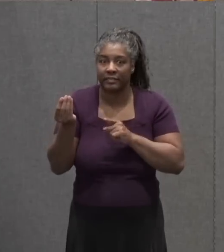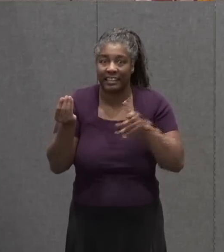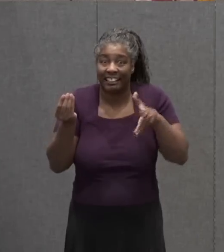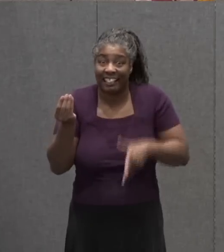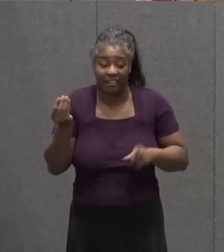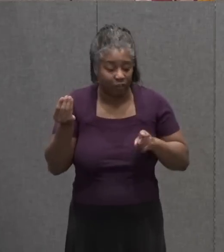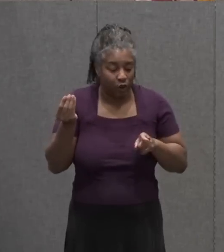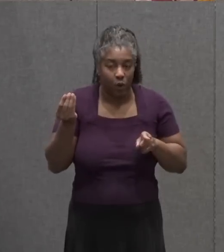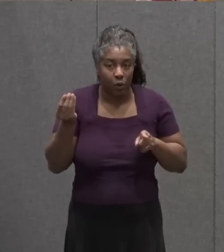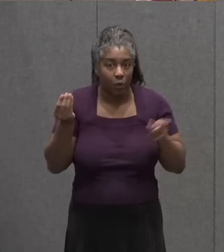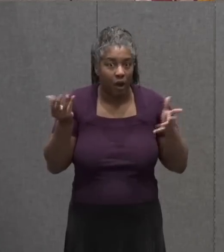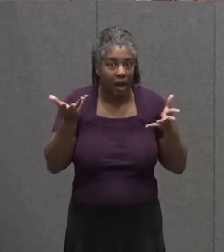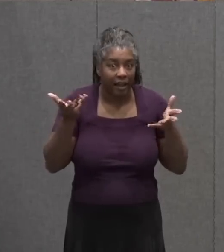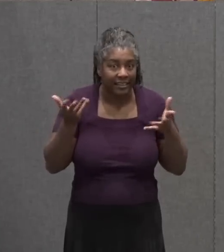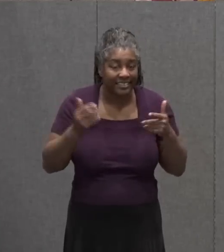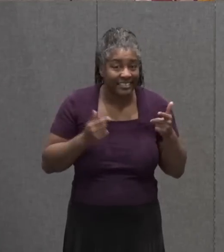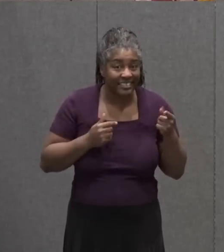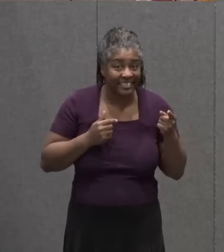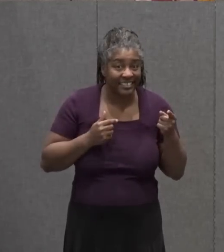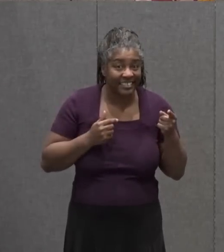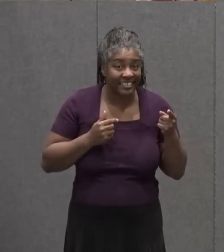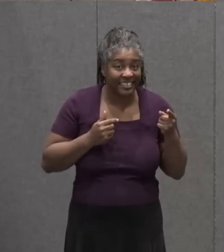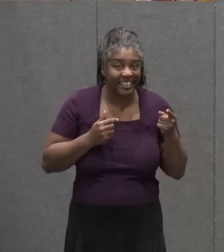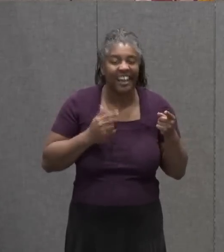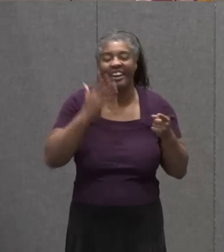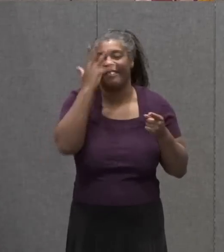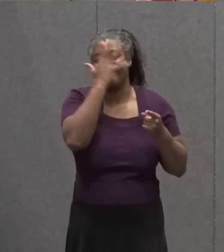If you guessed a worried face, you're right.